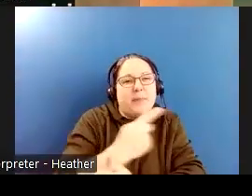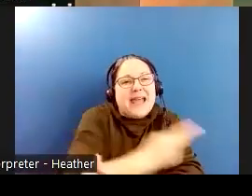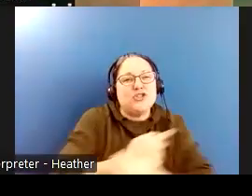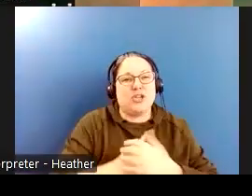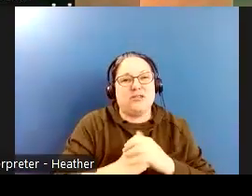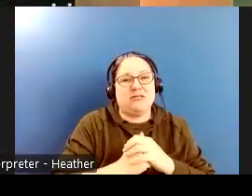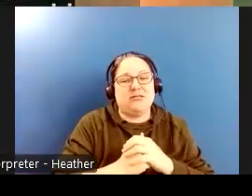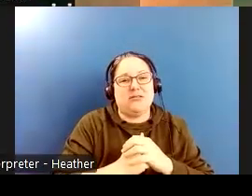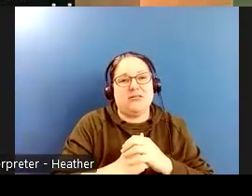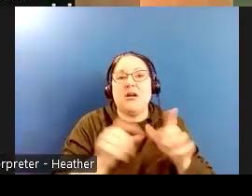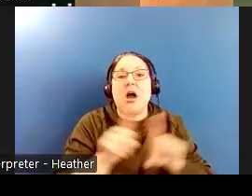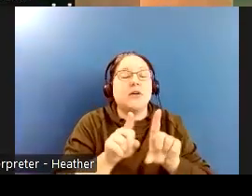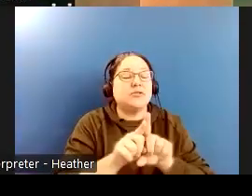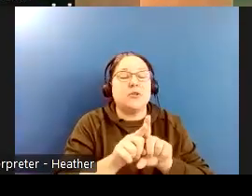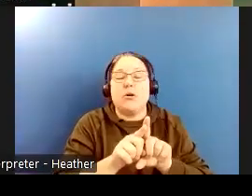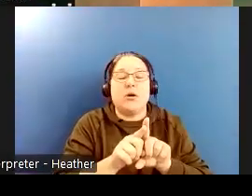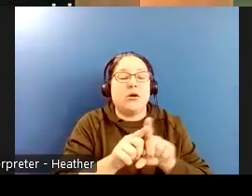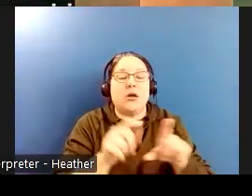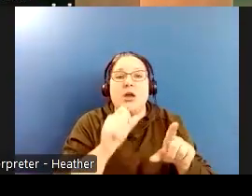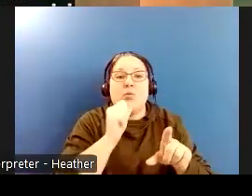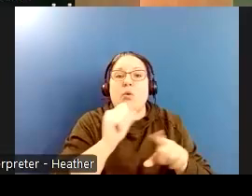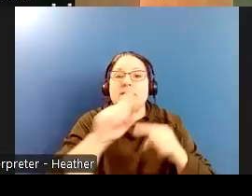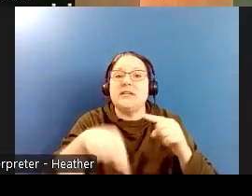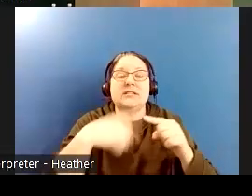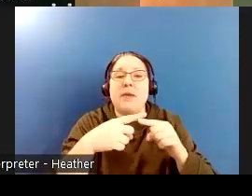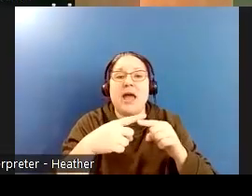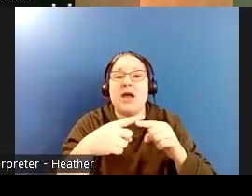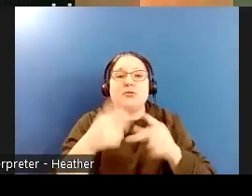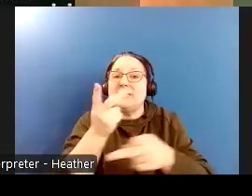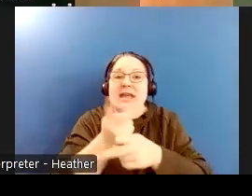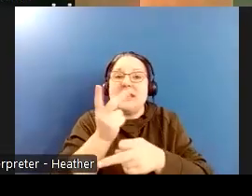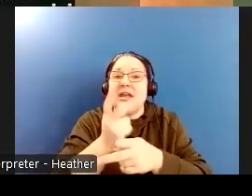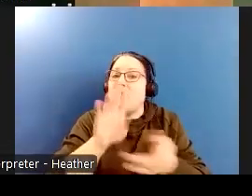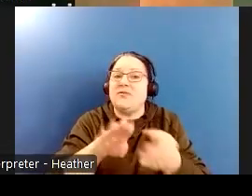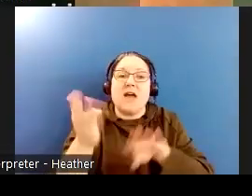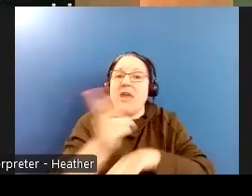that this had nothing to do with taking care of uh dying patients. So on average they took care